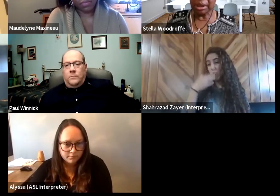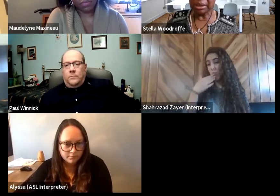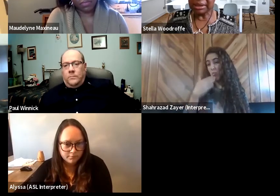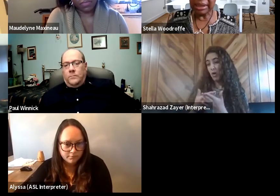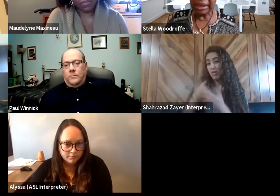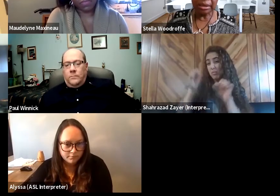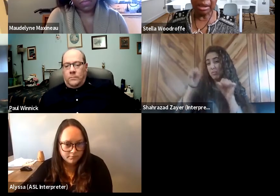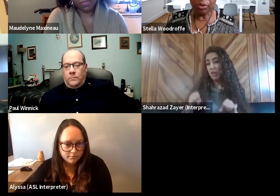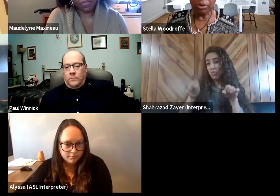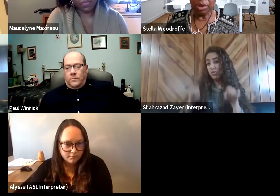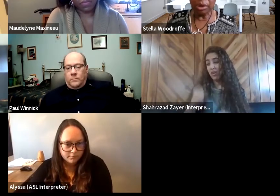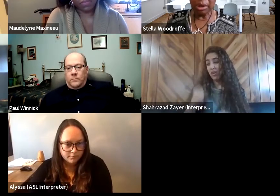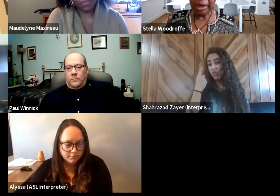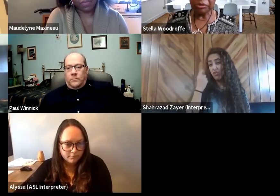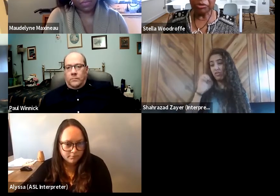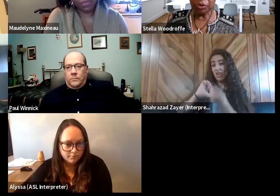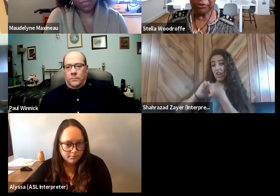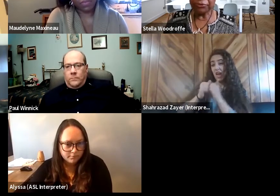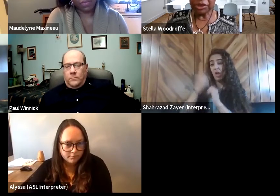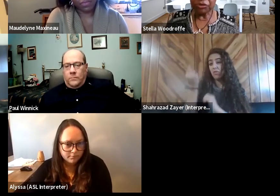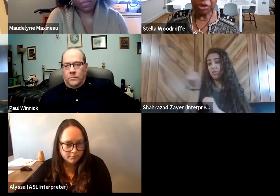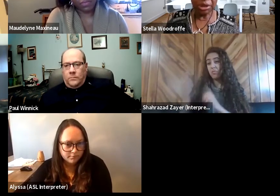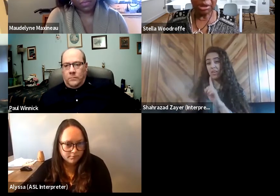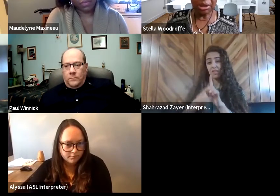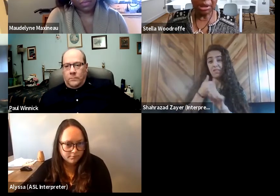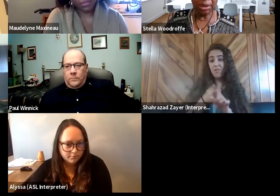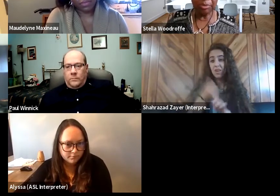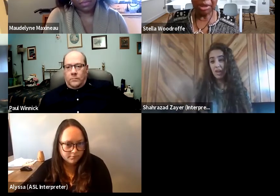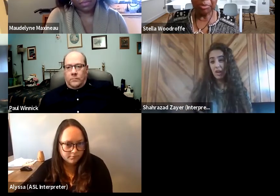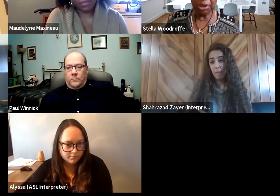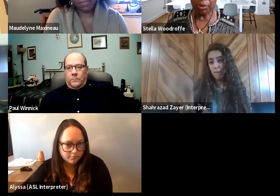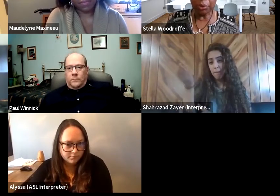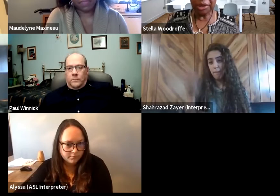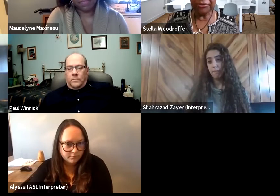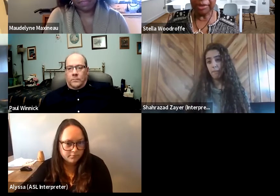understand how angry or frustrated he may be or even